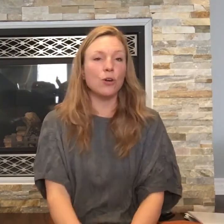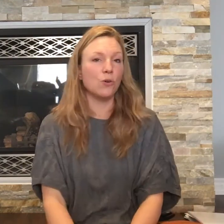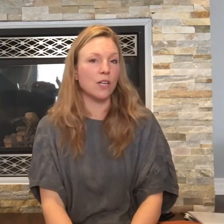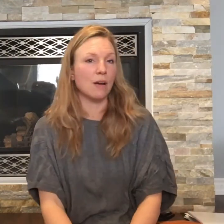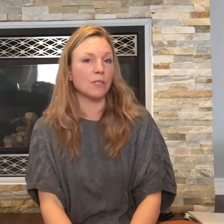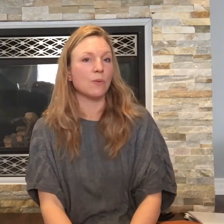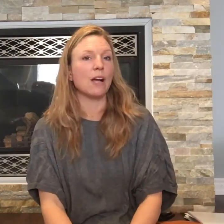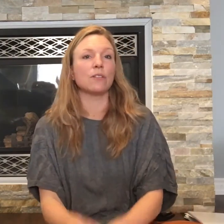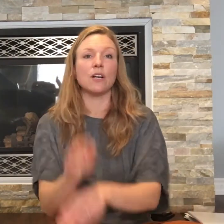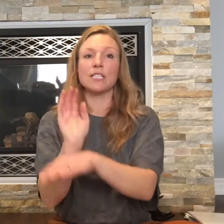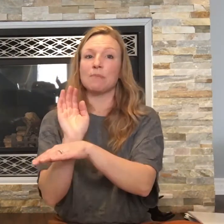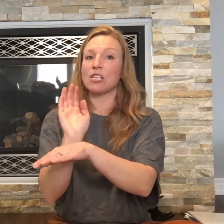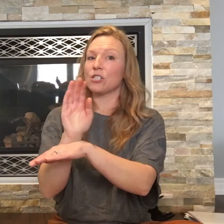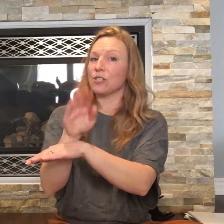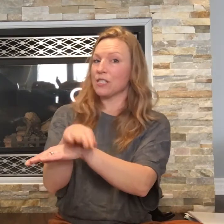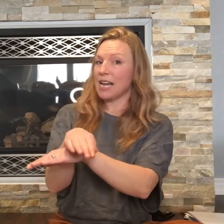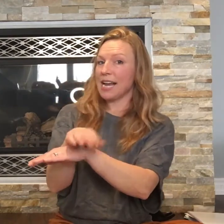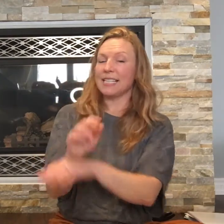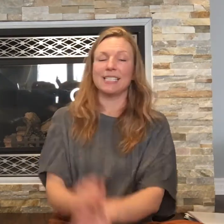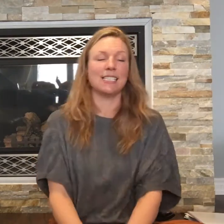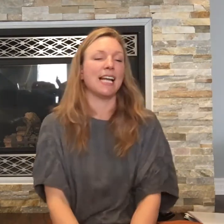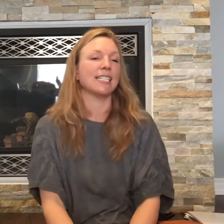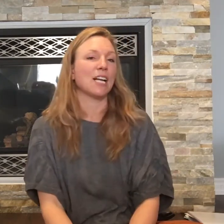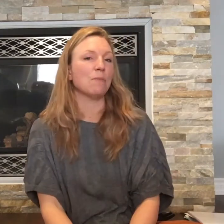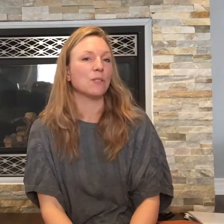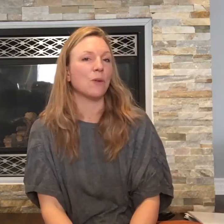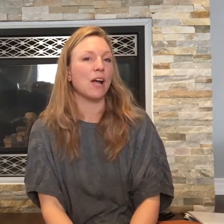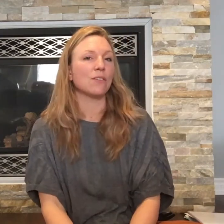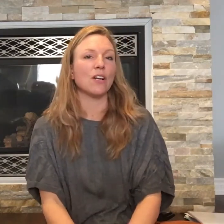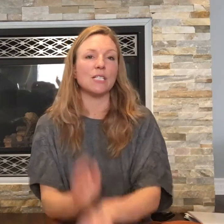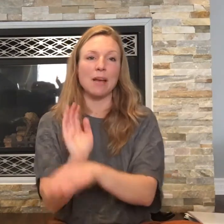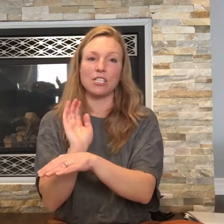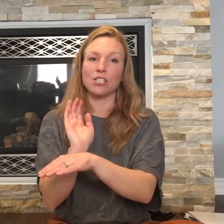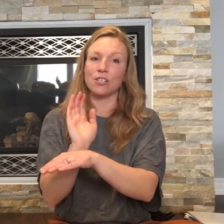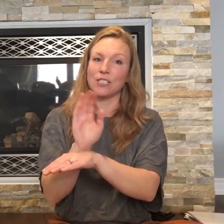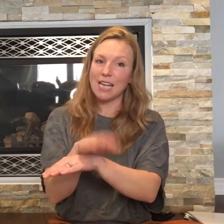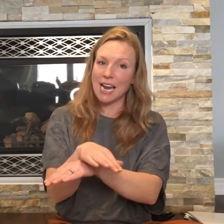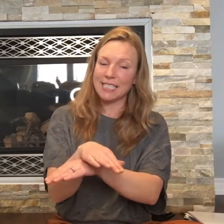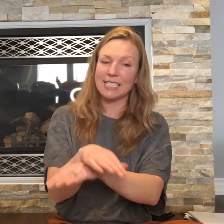Who comes around on a special NIGHT, Santa comes around our special NIGHT,